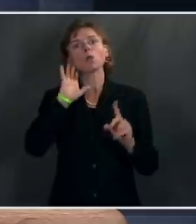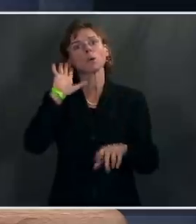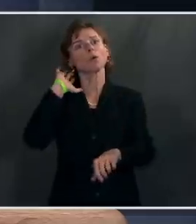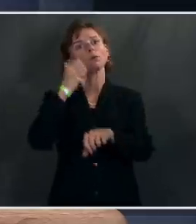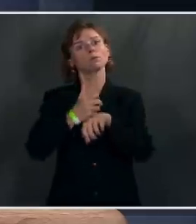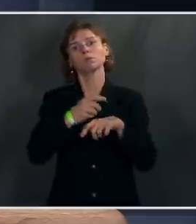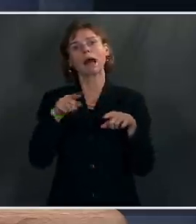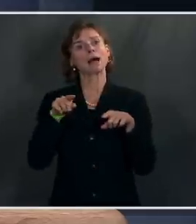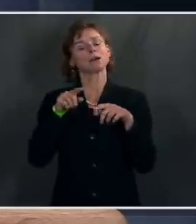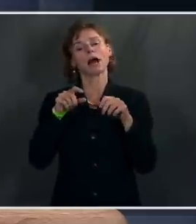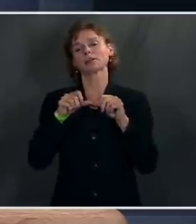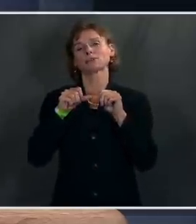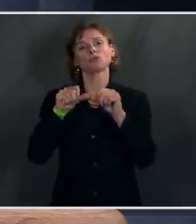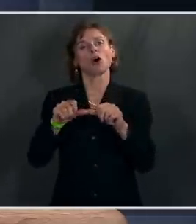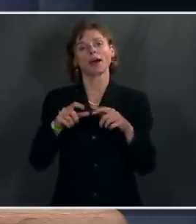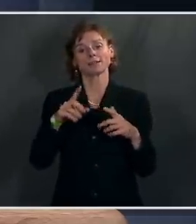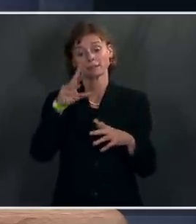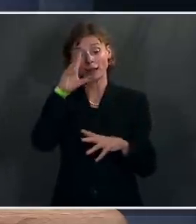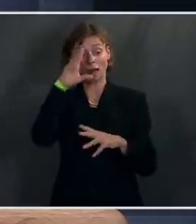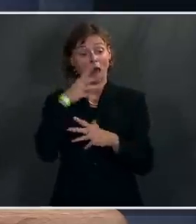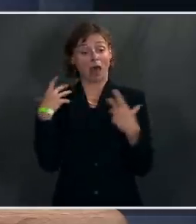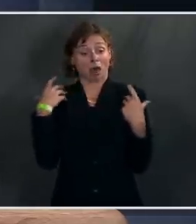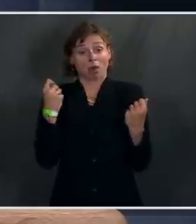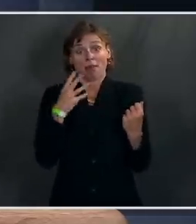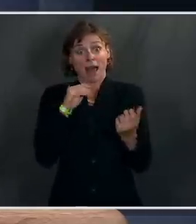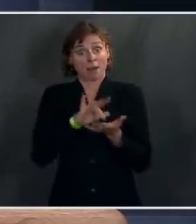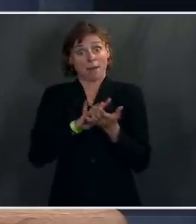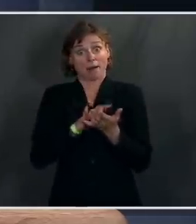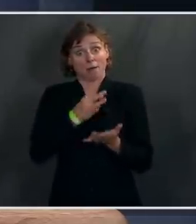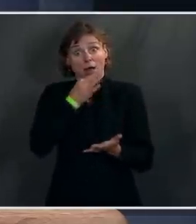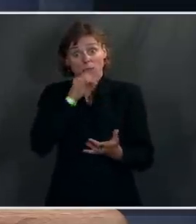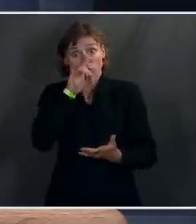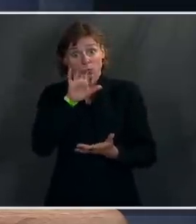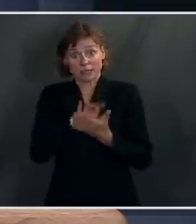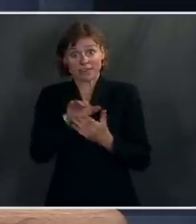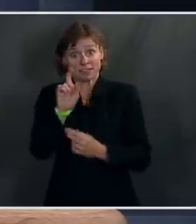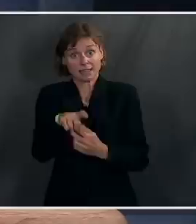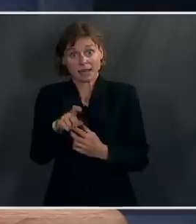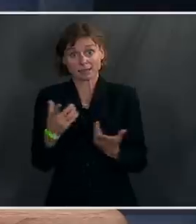and medical experts believe they're necessary or essential in order to keep the public safe.